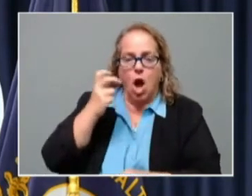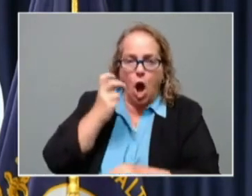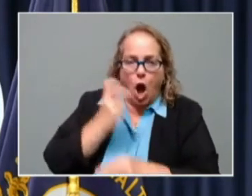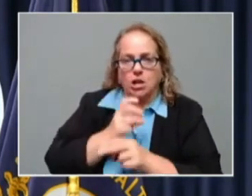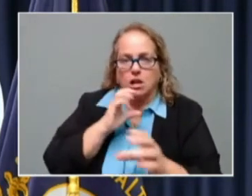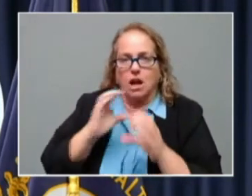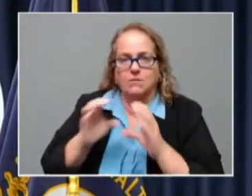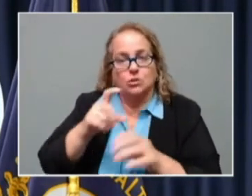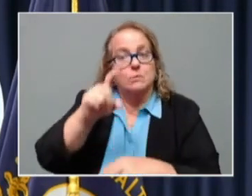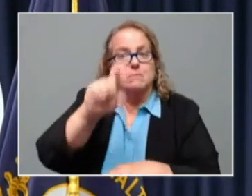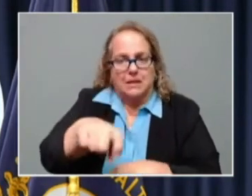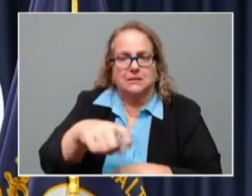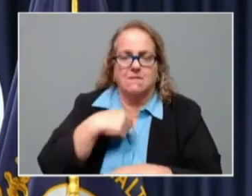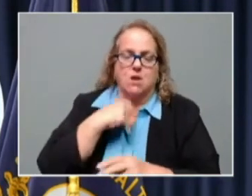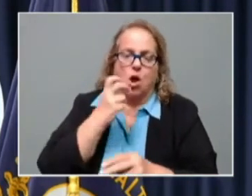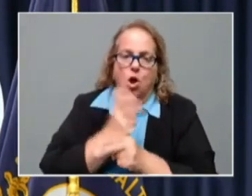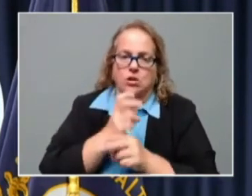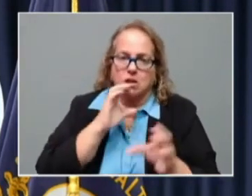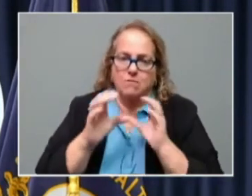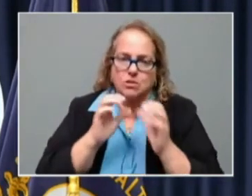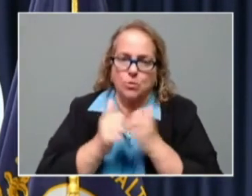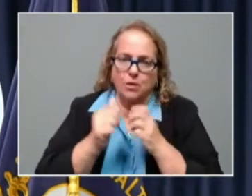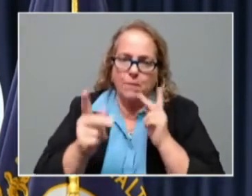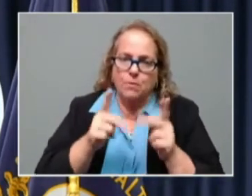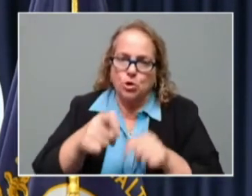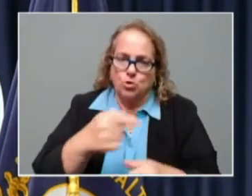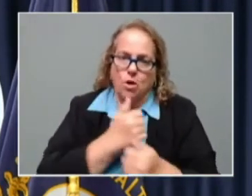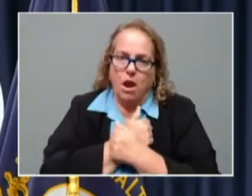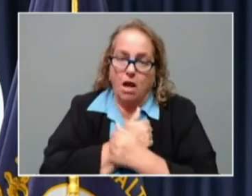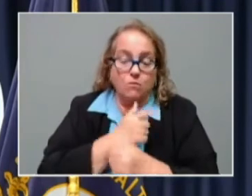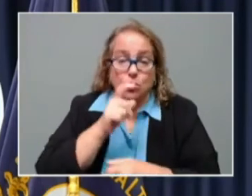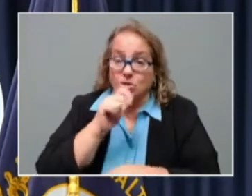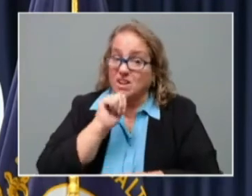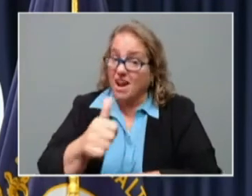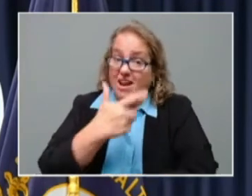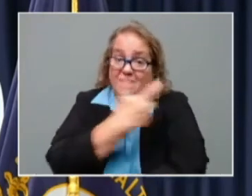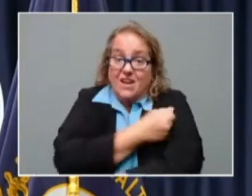with people that they love that have not gotten vaccinated right now. That's